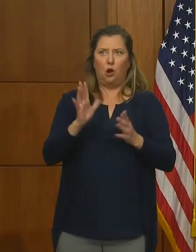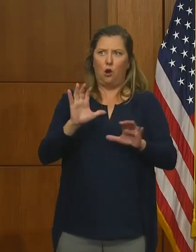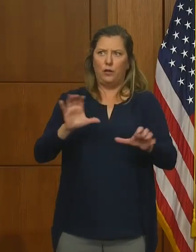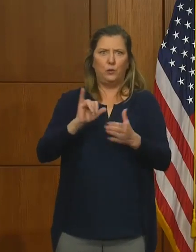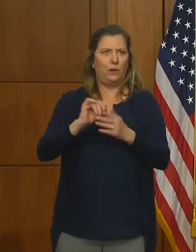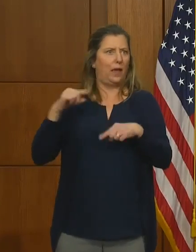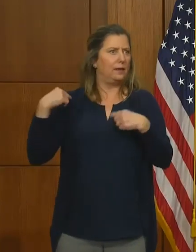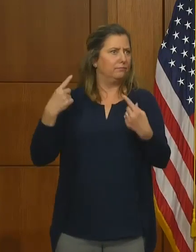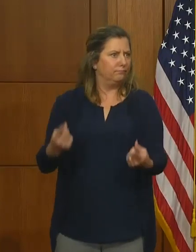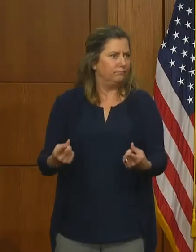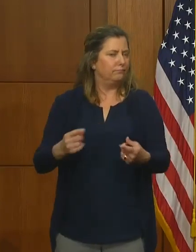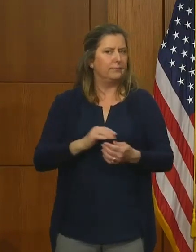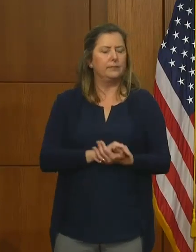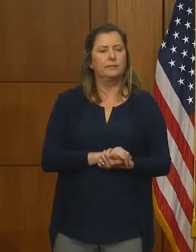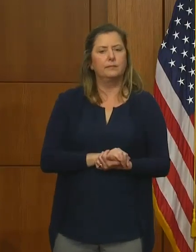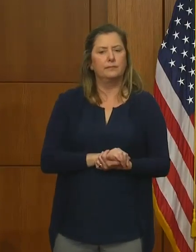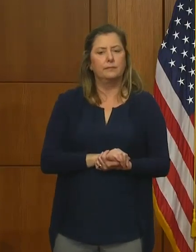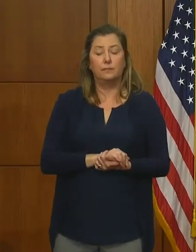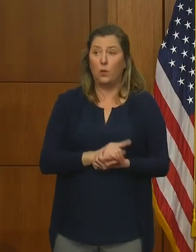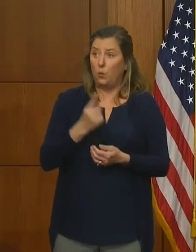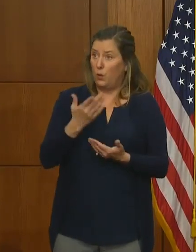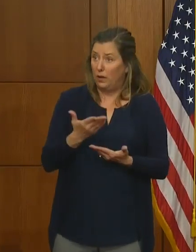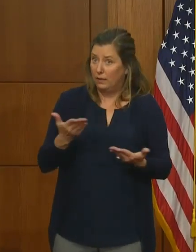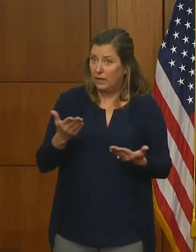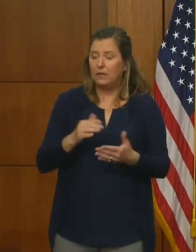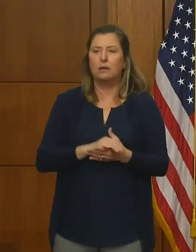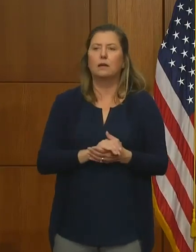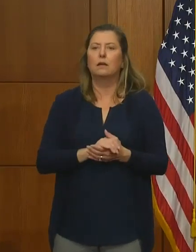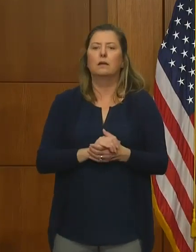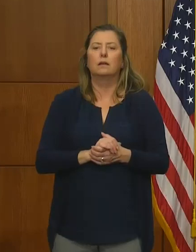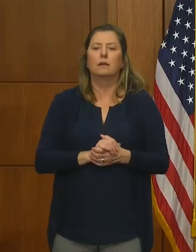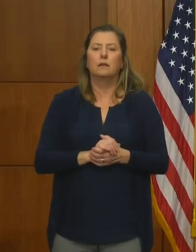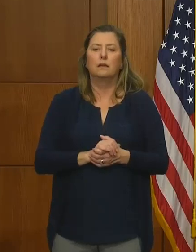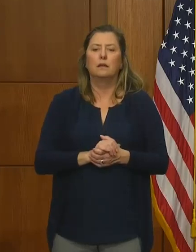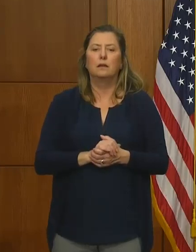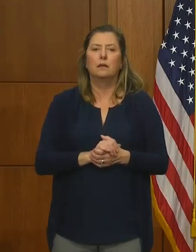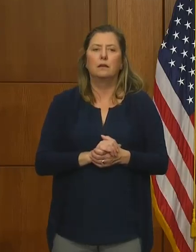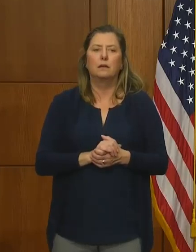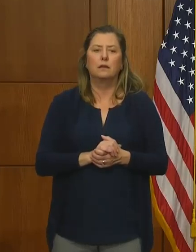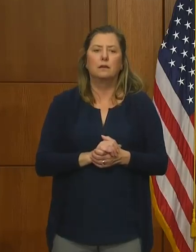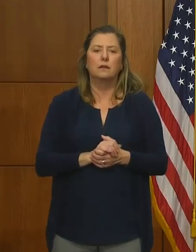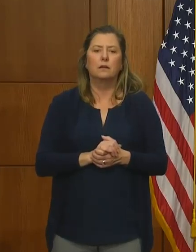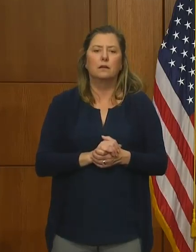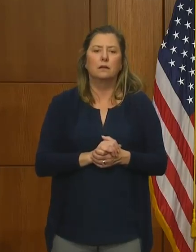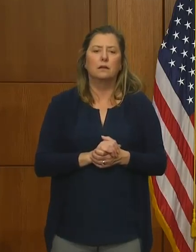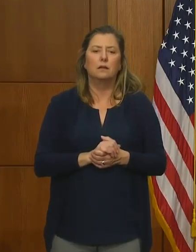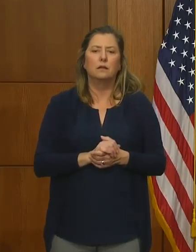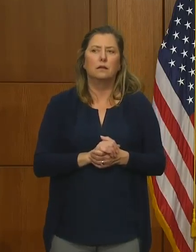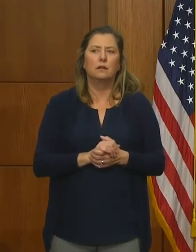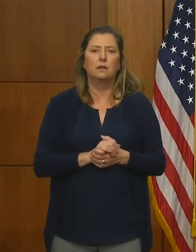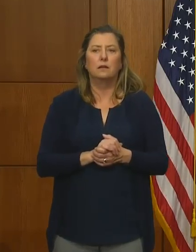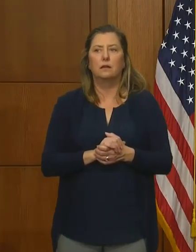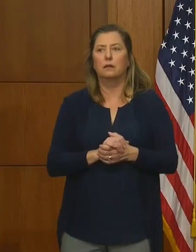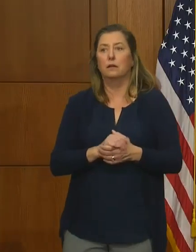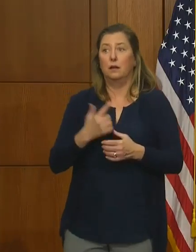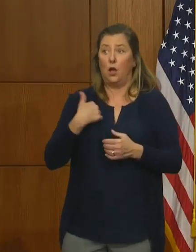ONE ARE RE OPENINGS BECAUSE VIRGINIA HAS A LOT OF THOSE MEASURES ALREADY IN PLACE IN ONE OF THOSE. IS THAT VIRGINIA